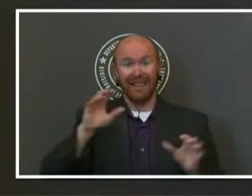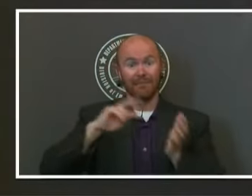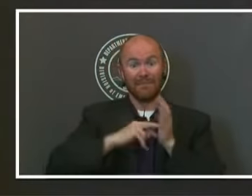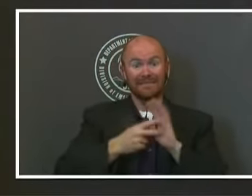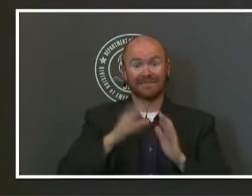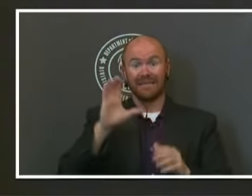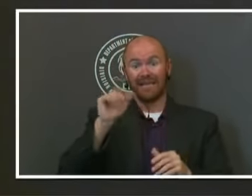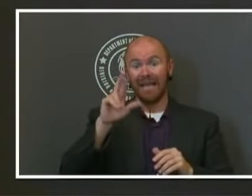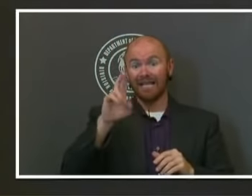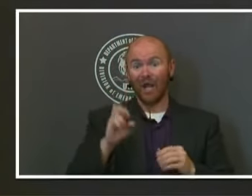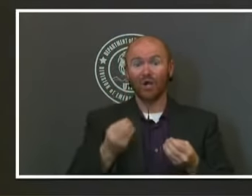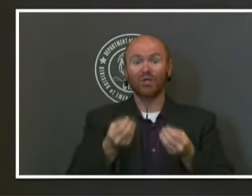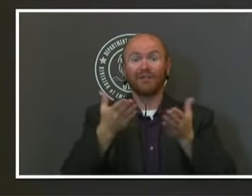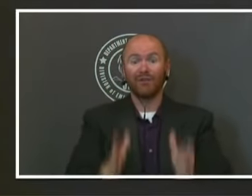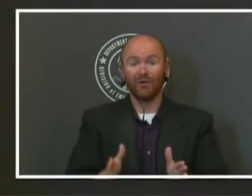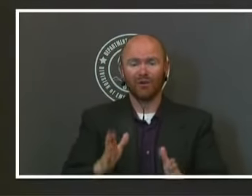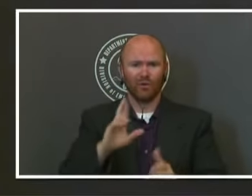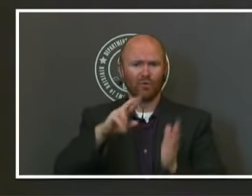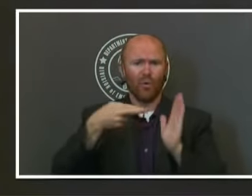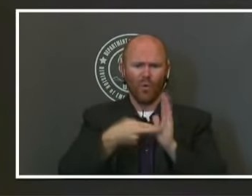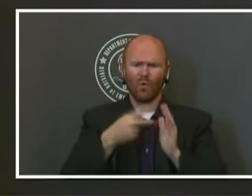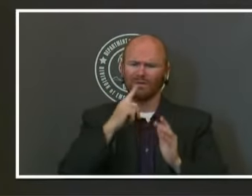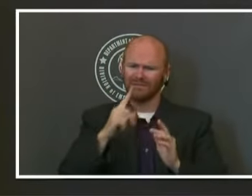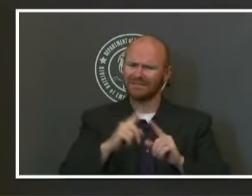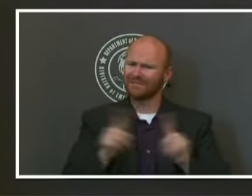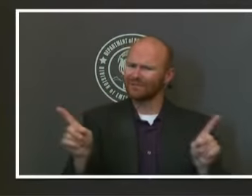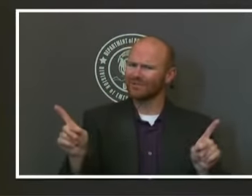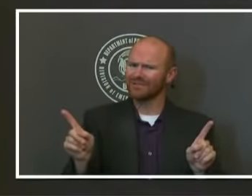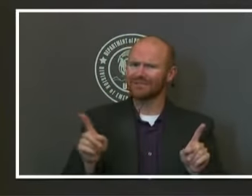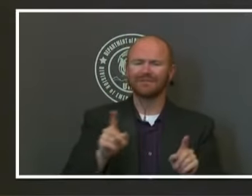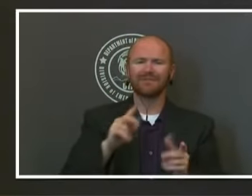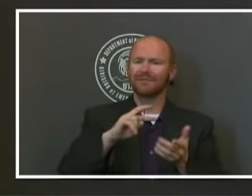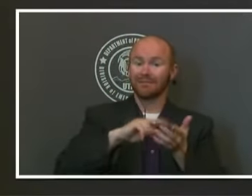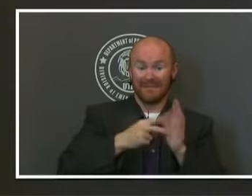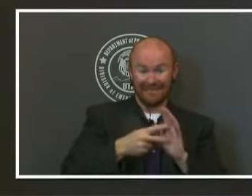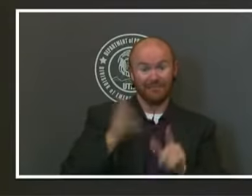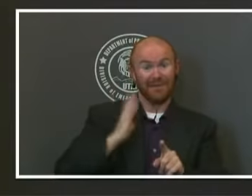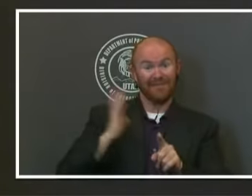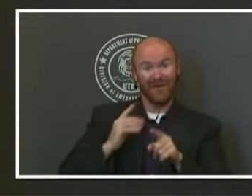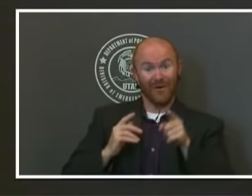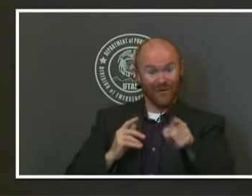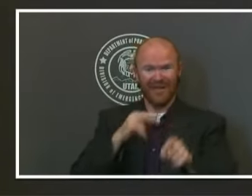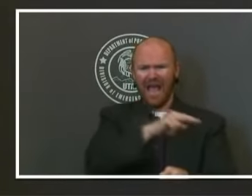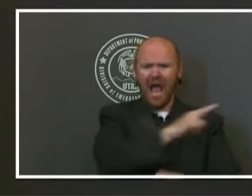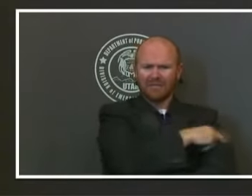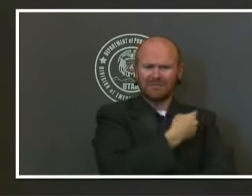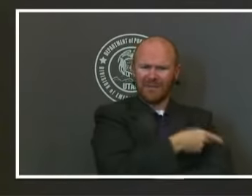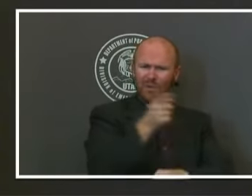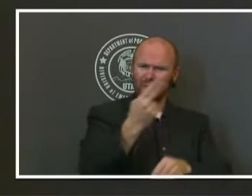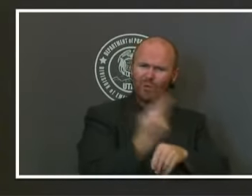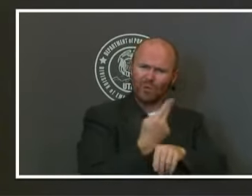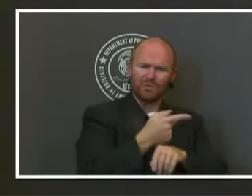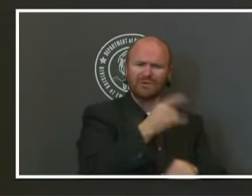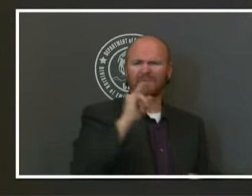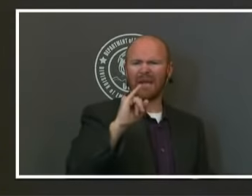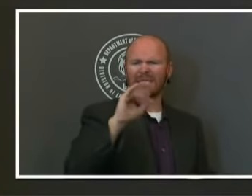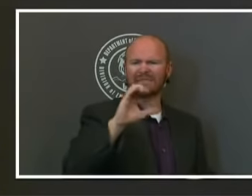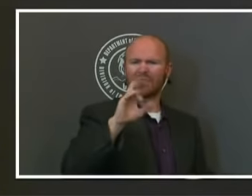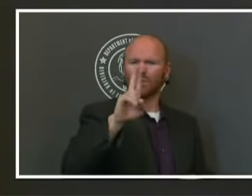change and so instead of being cared for by and I you trained